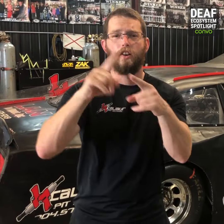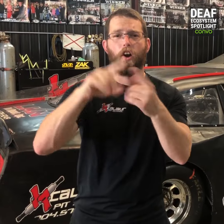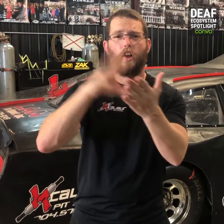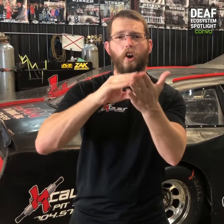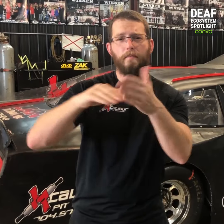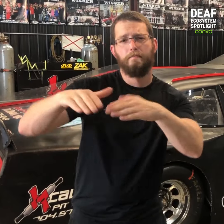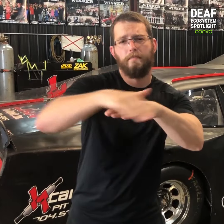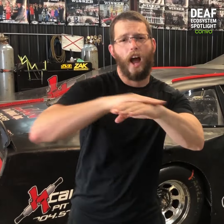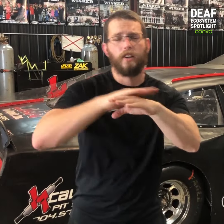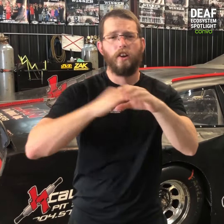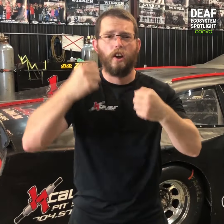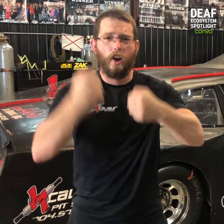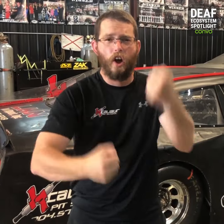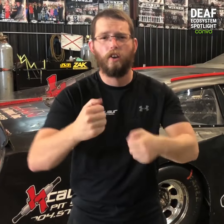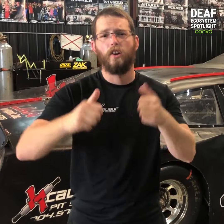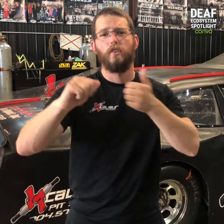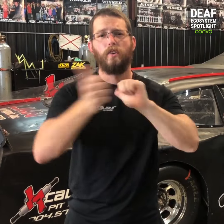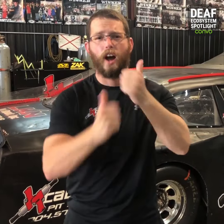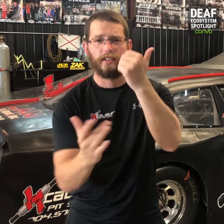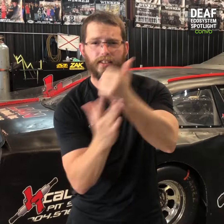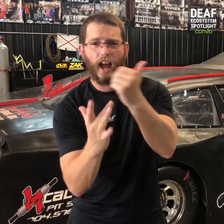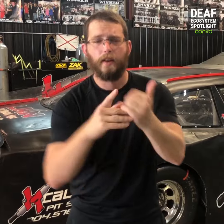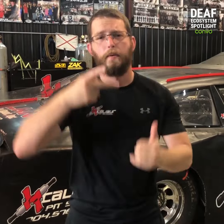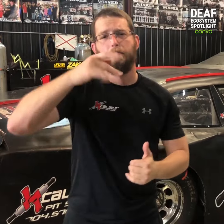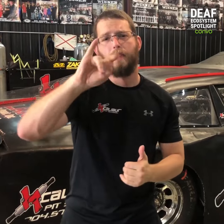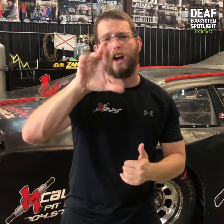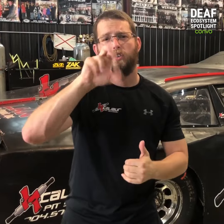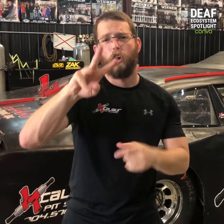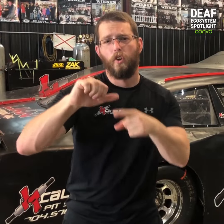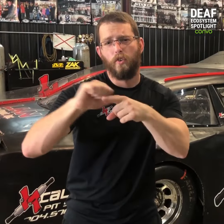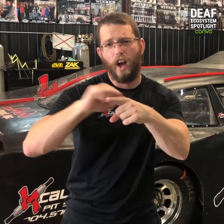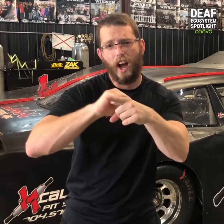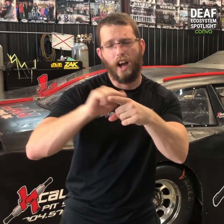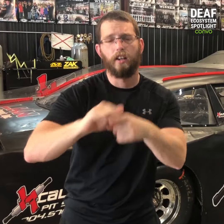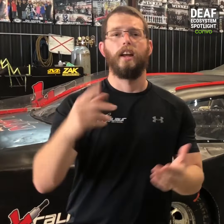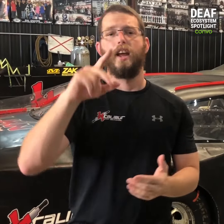to learn all the basics of the car, racing techniques, and pit crew training.